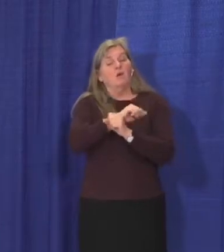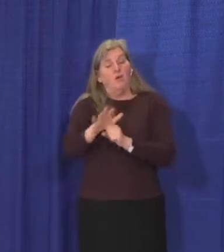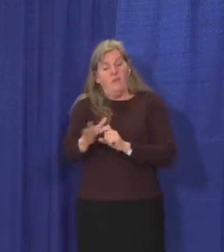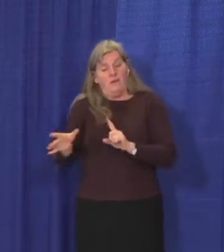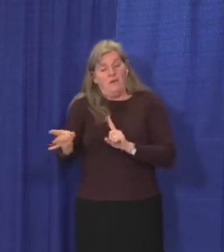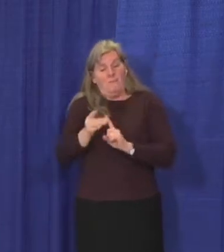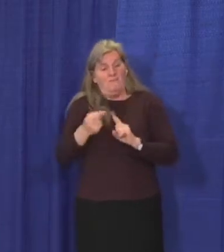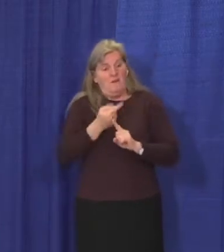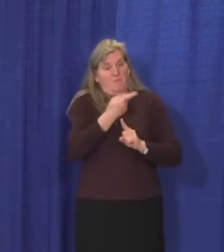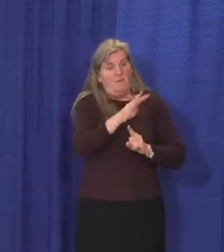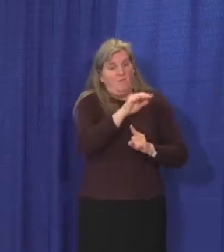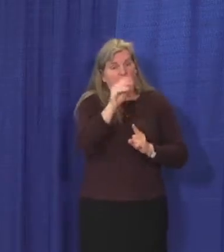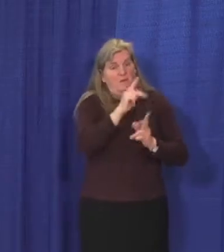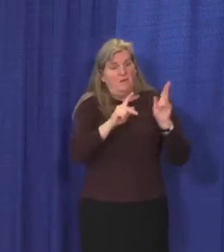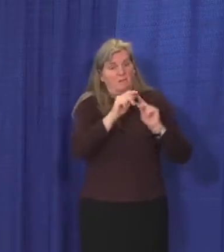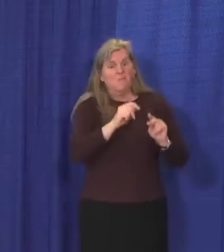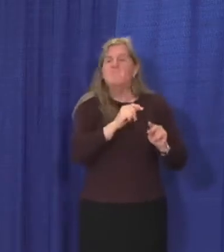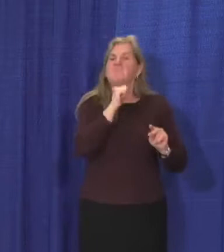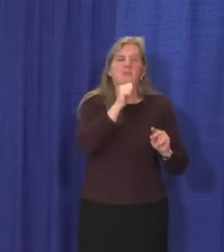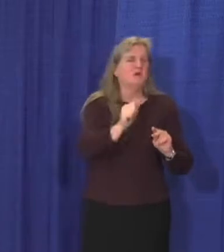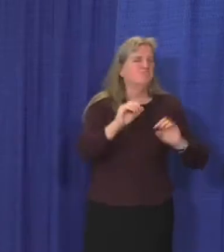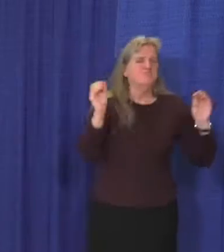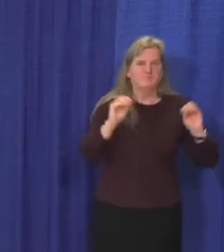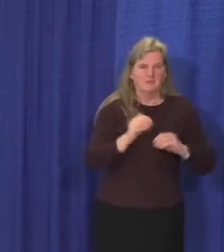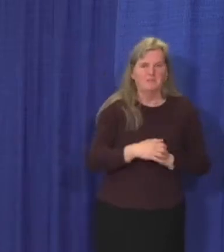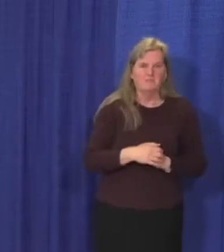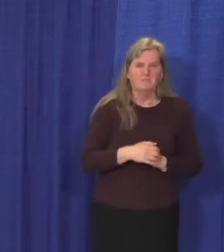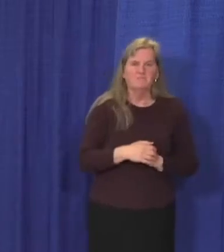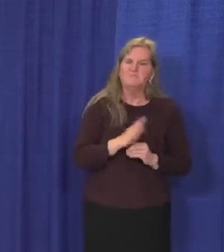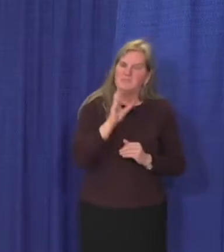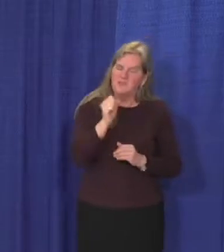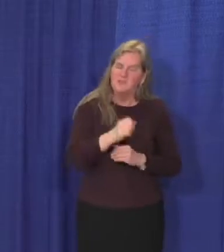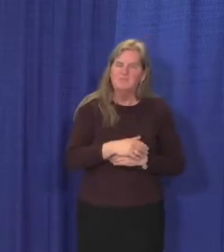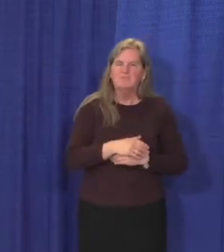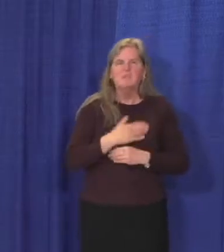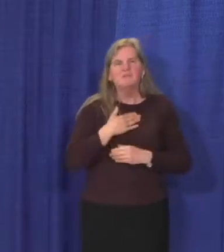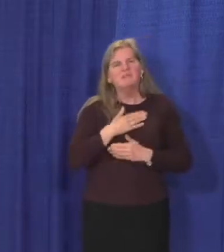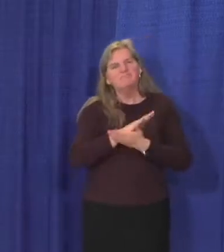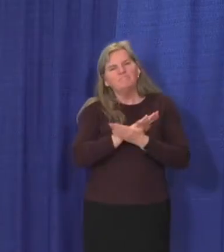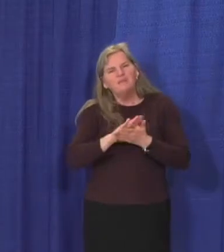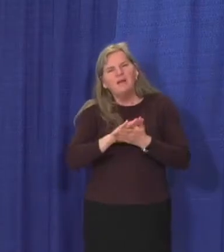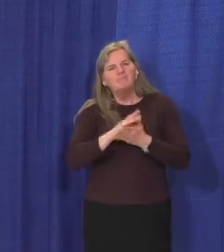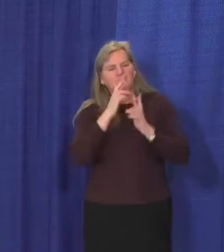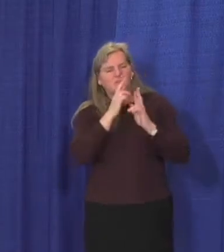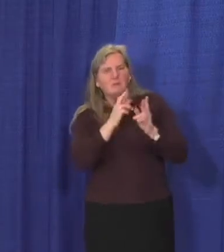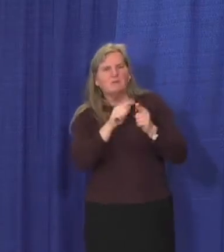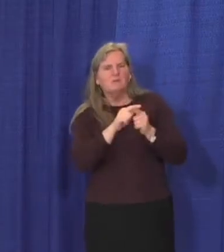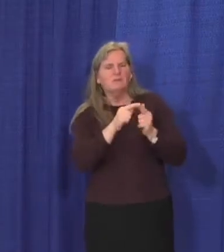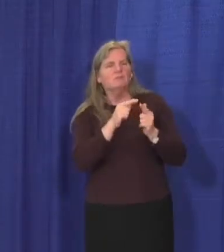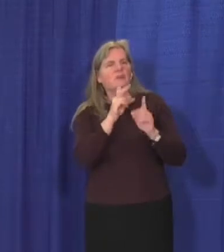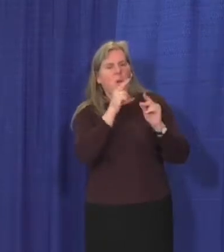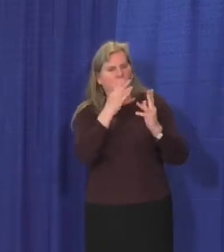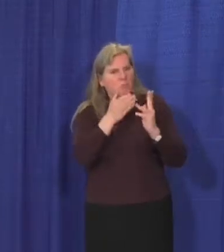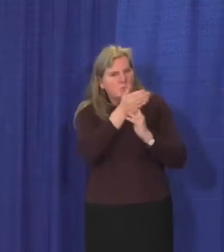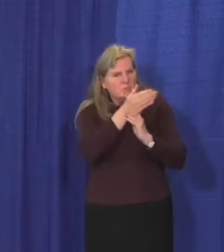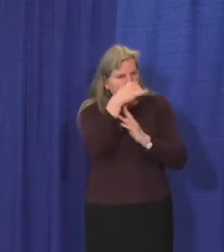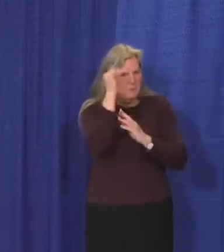these travellers. Be kind and respectful. I want to thank our partners